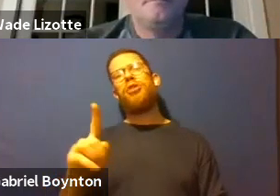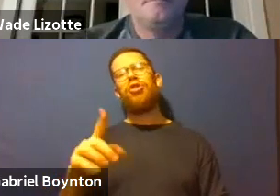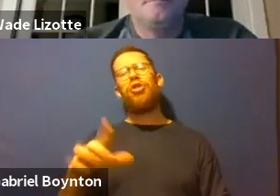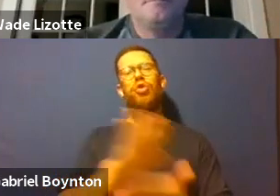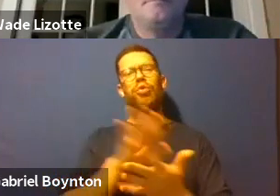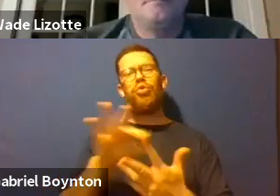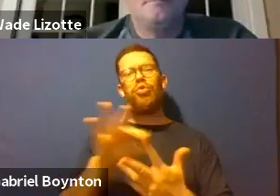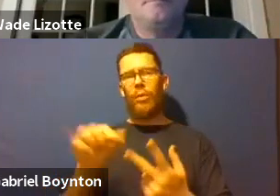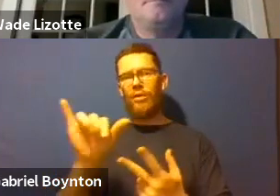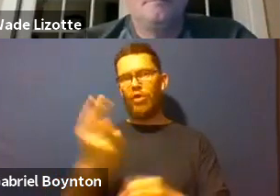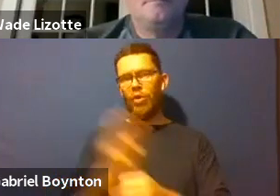Deniz Savas: We should have much as we can.